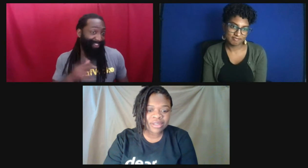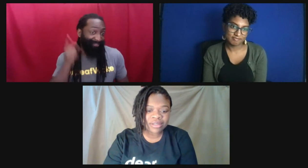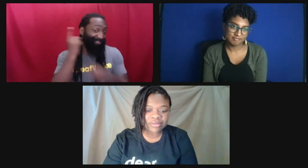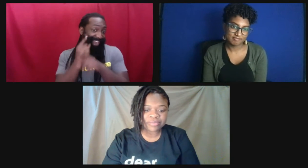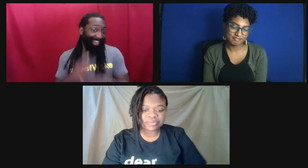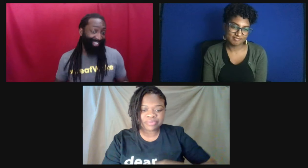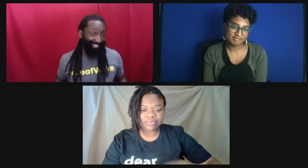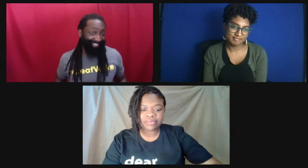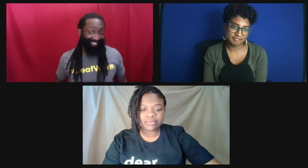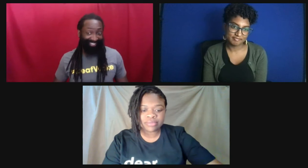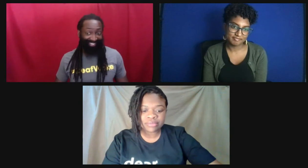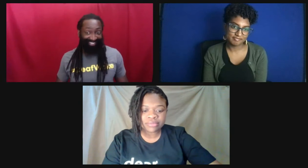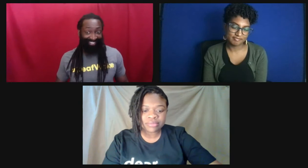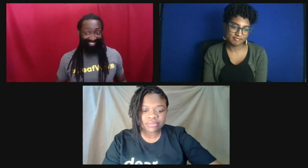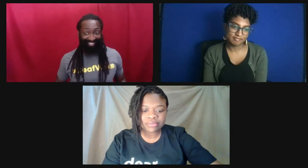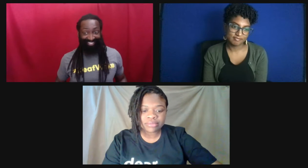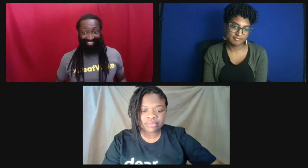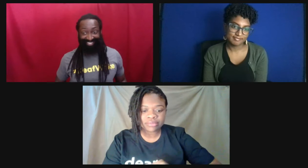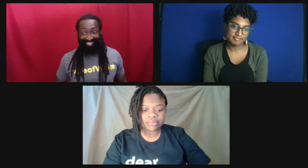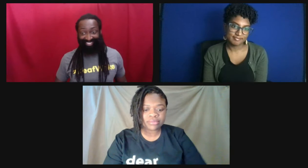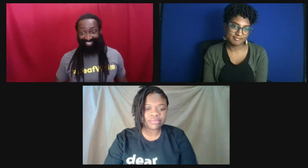That's right you just decided to prove people wrong.